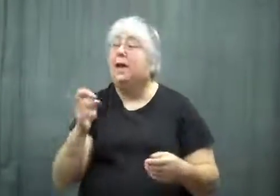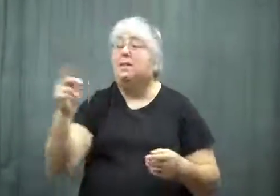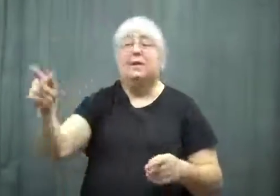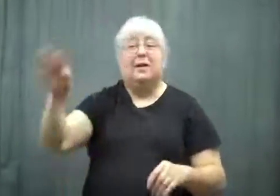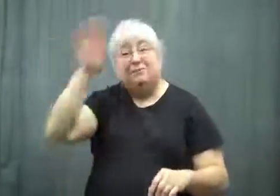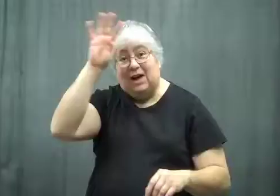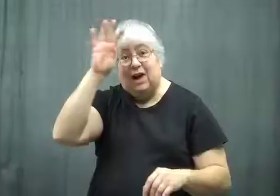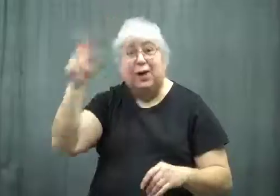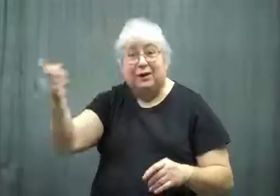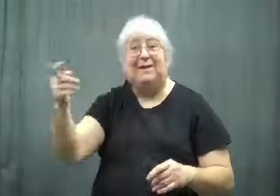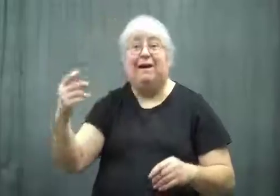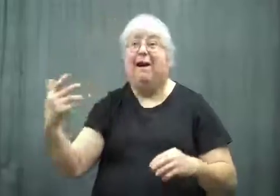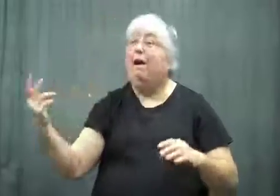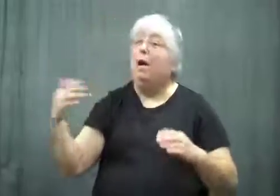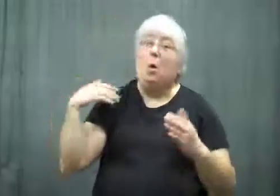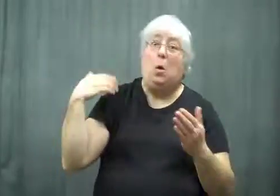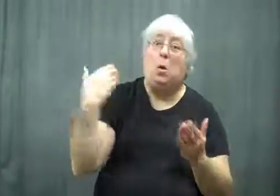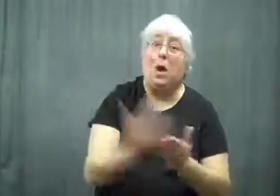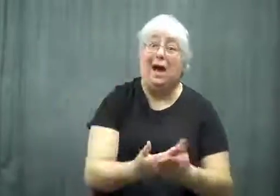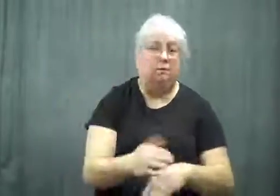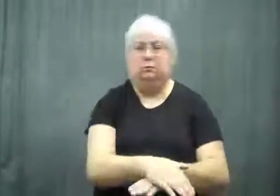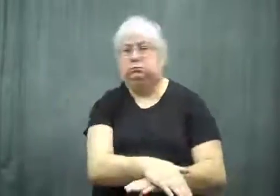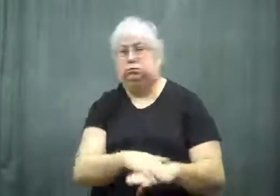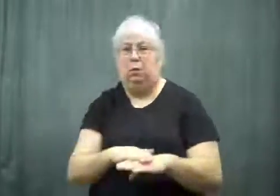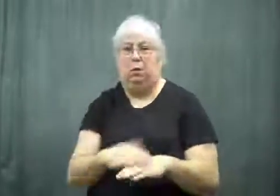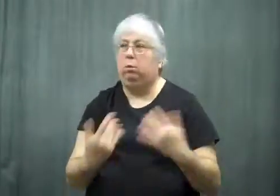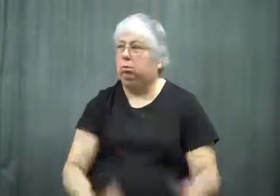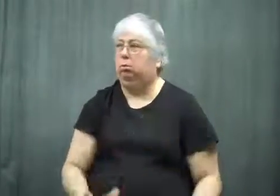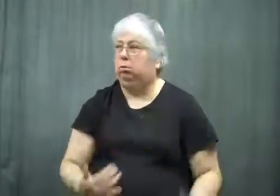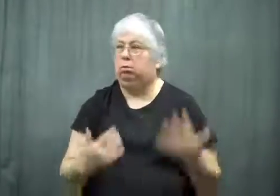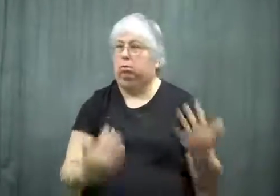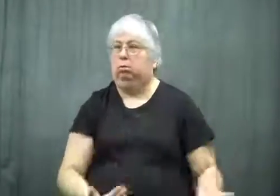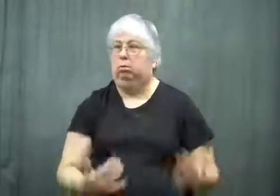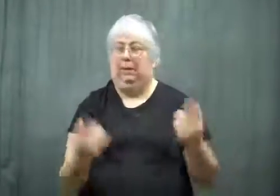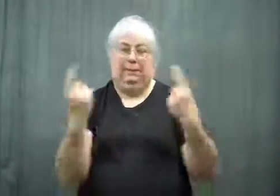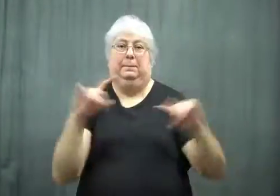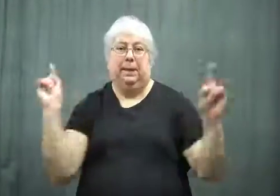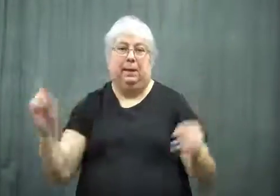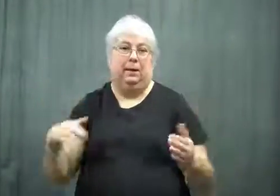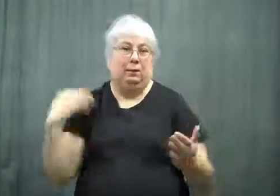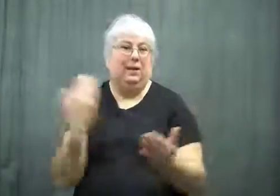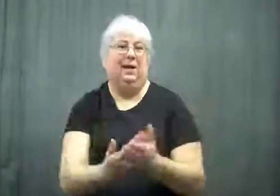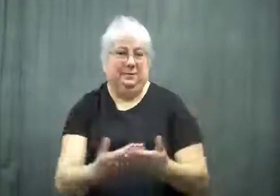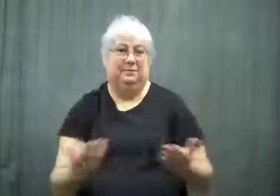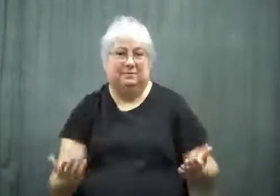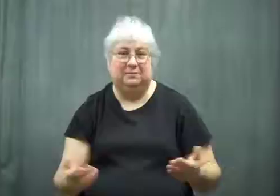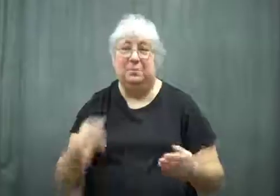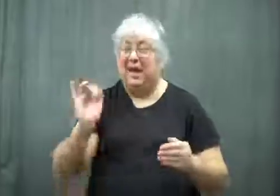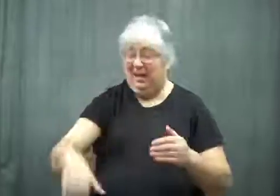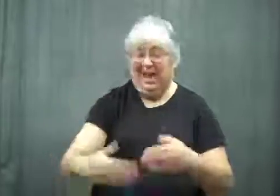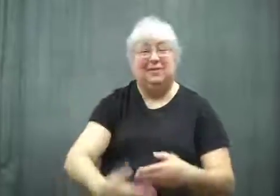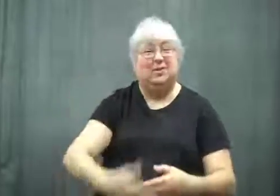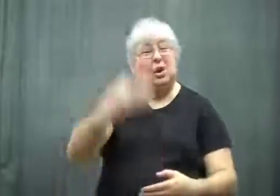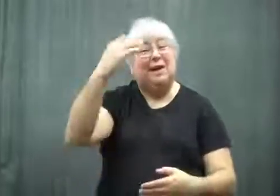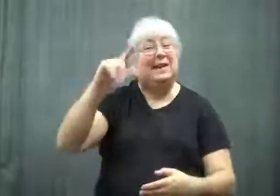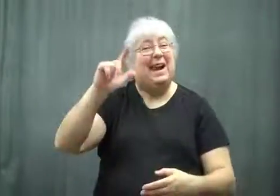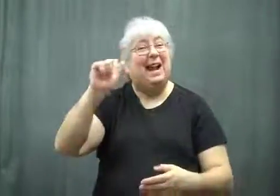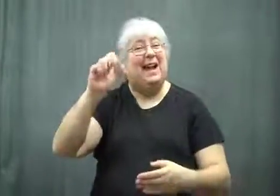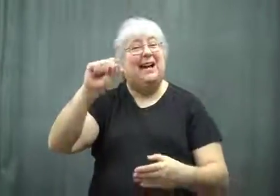The fire department was also slow in arriving at the fire.